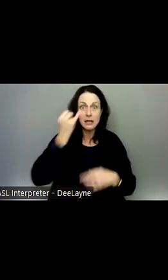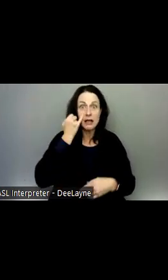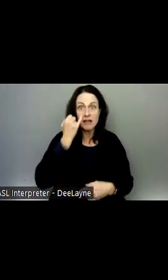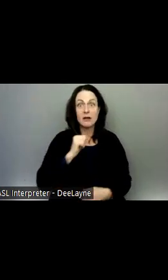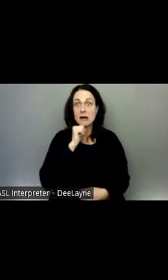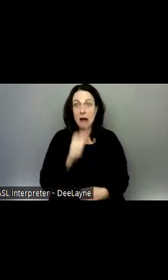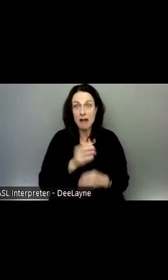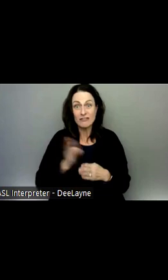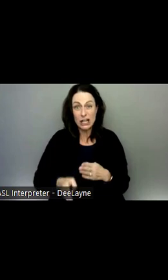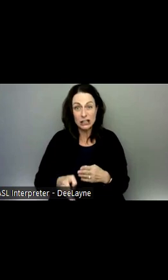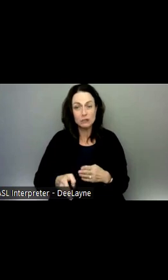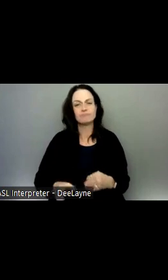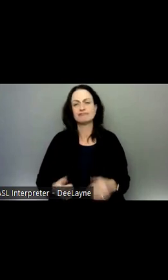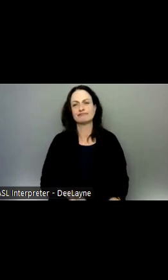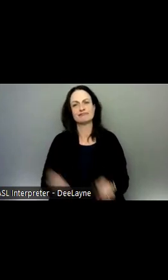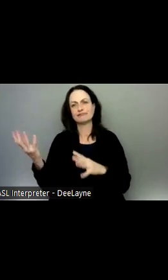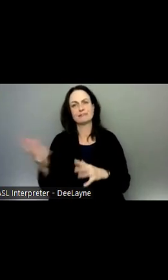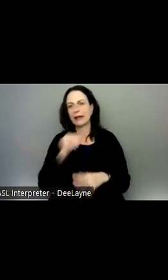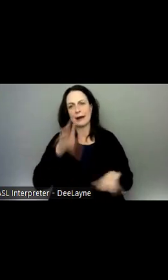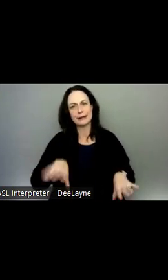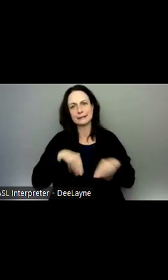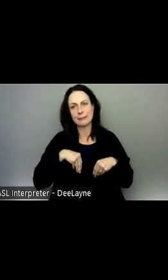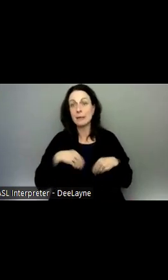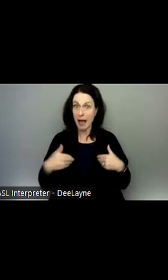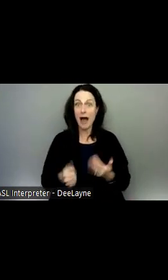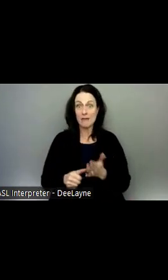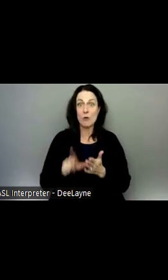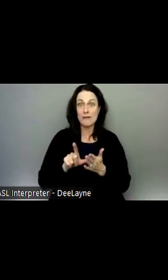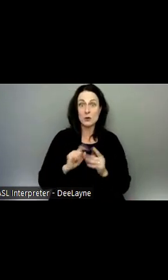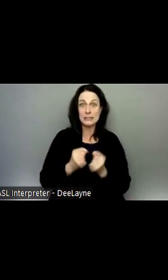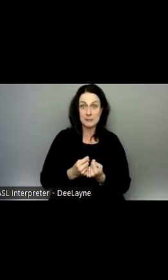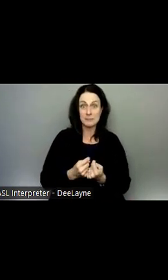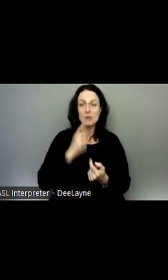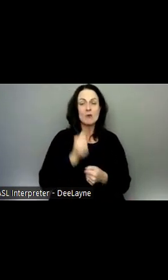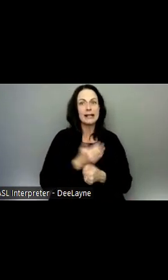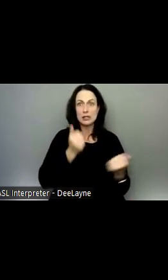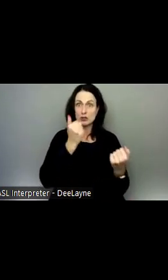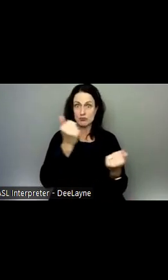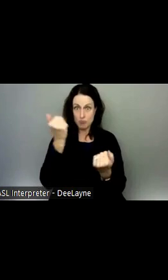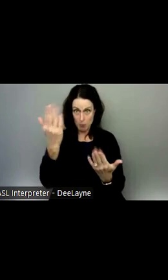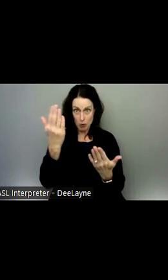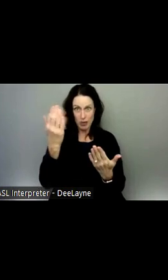There is a review team. So for each proposal there are multiple reviewers